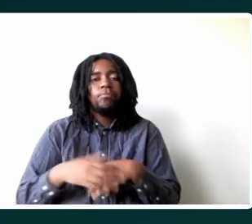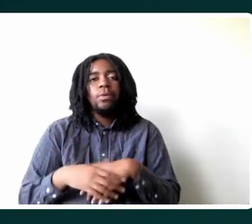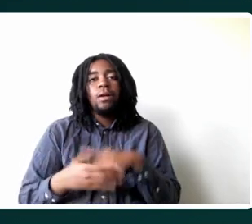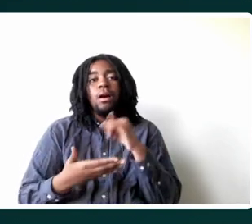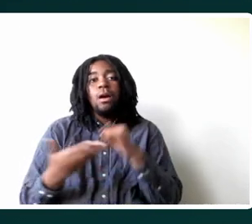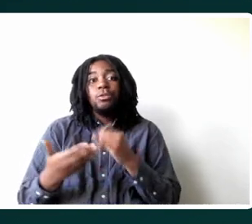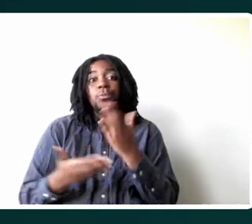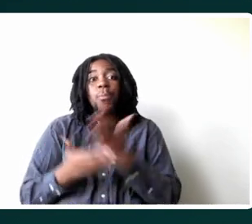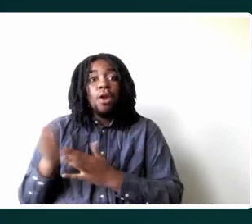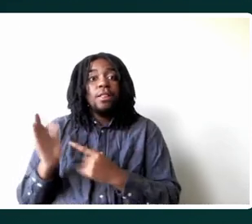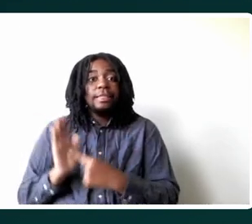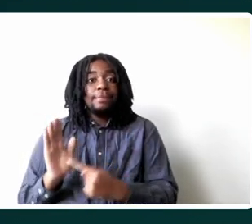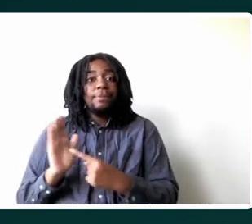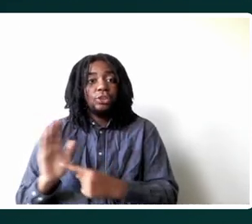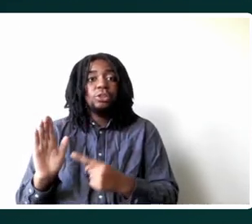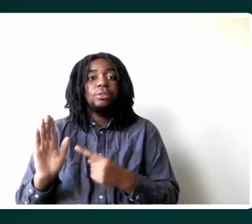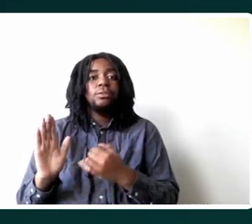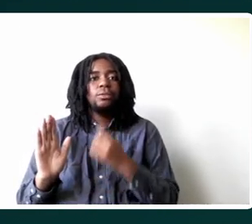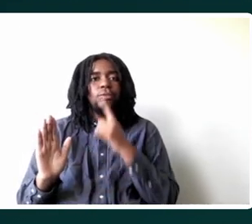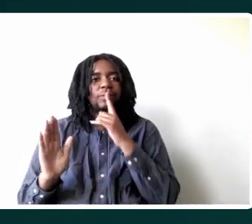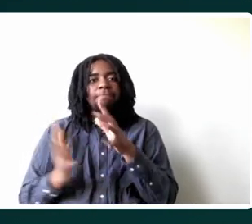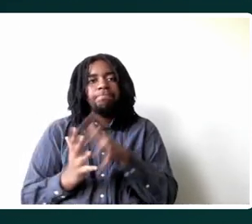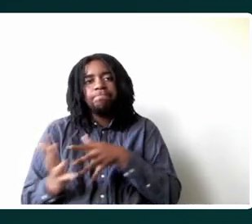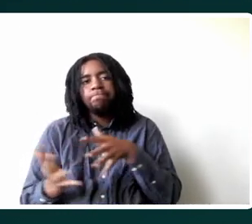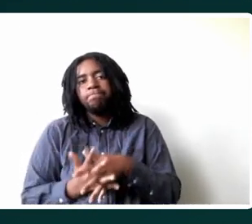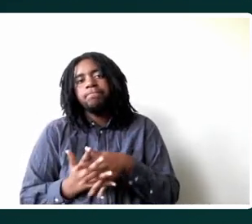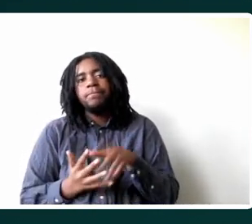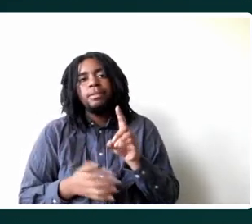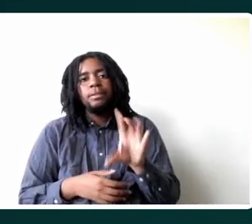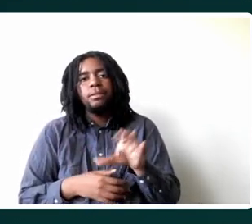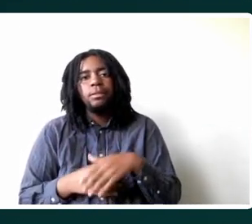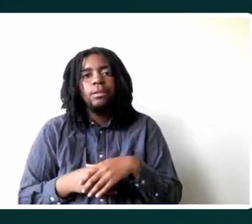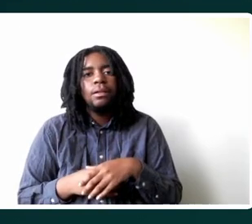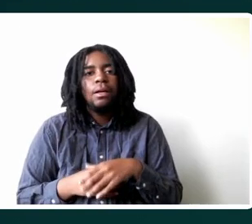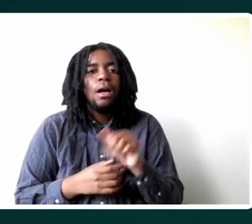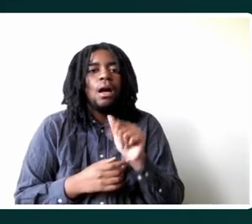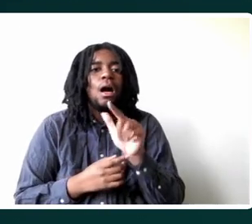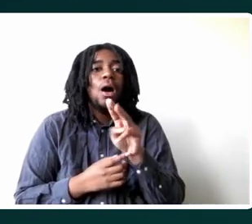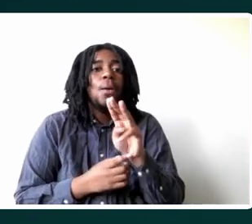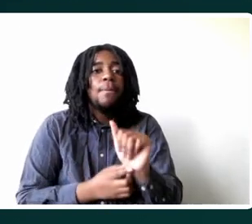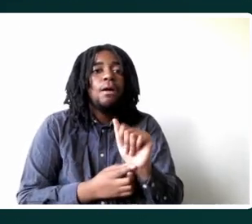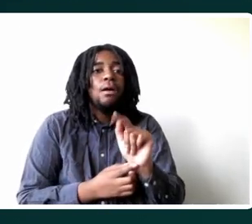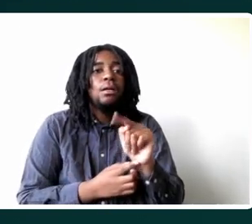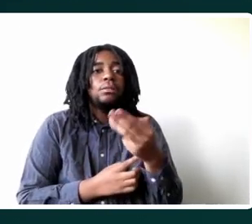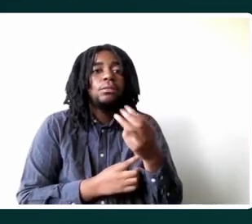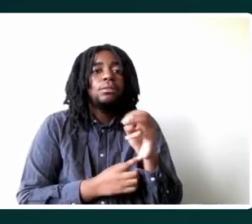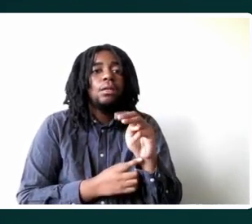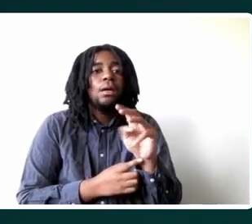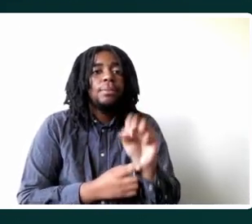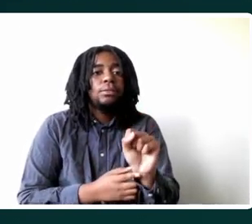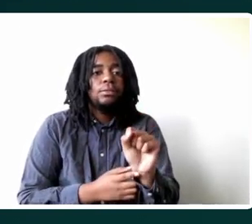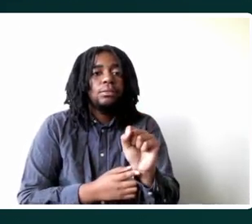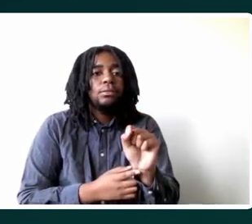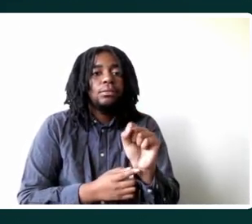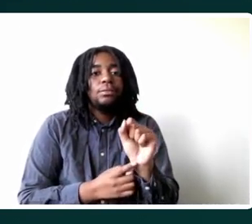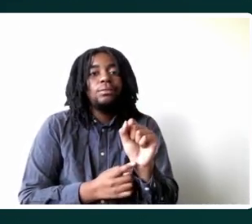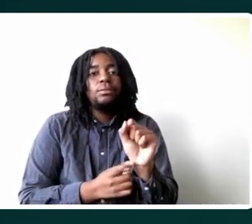have deep roots in Washington. There's Alma Thomas, who is a very now celebrated abstract